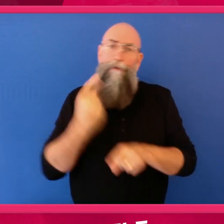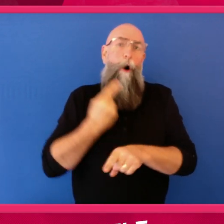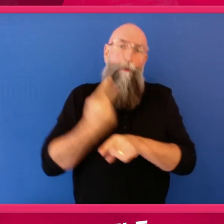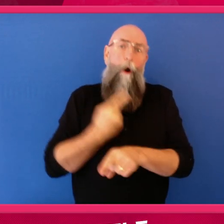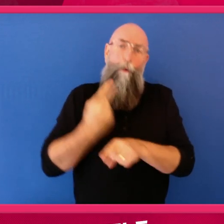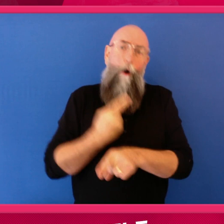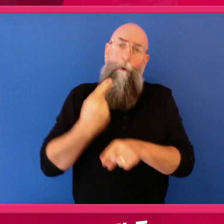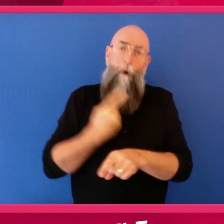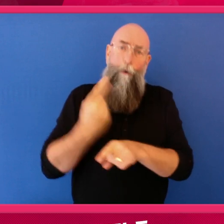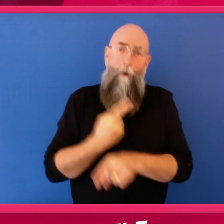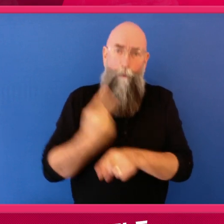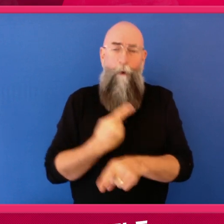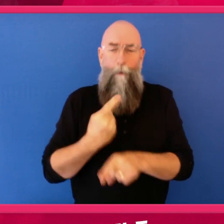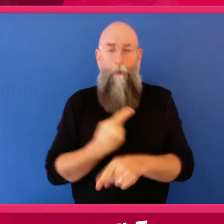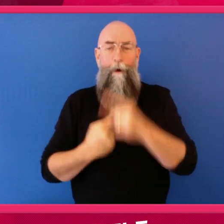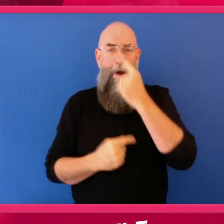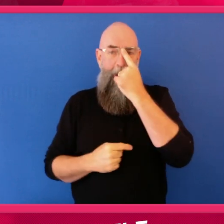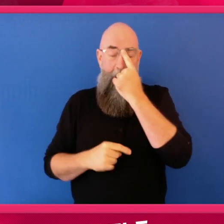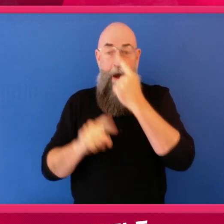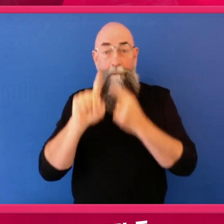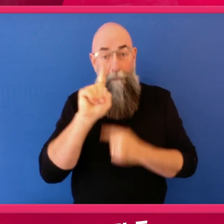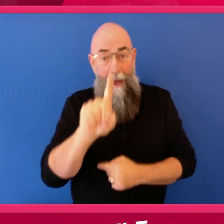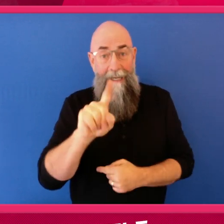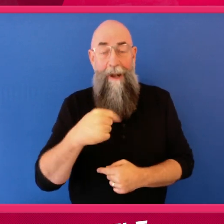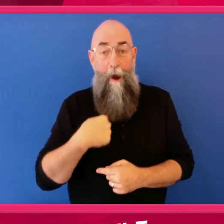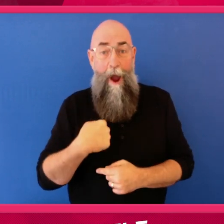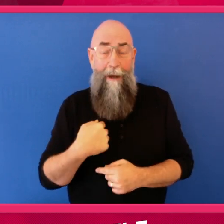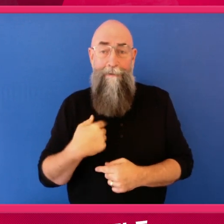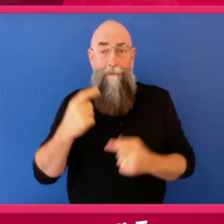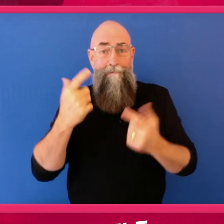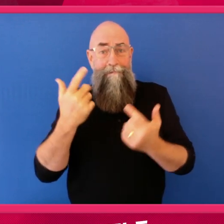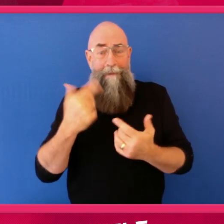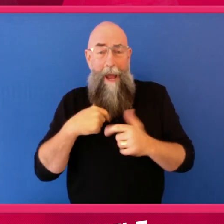give to you because we we care about you listeners. We care about you here on You Little Ripper